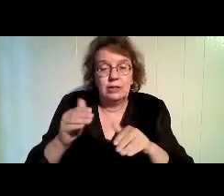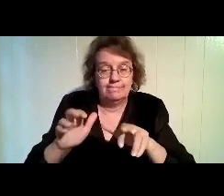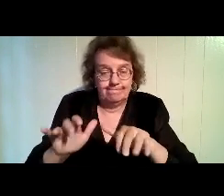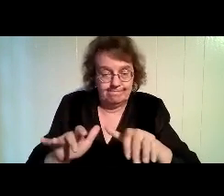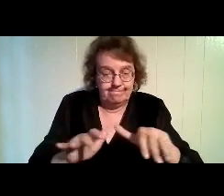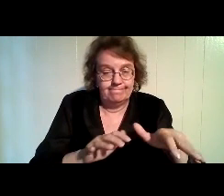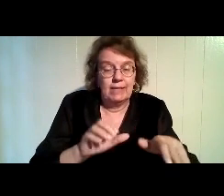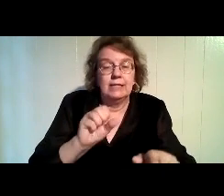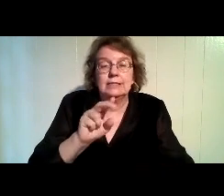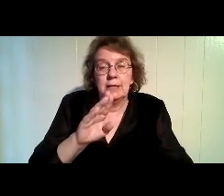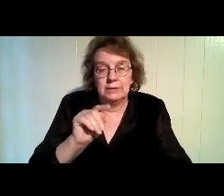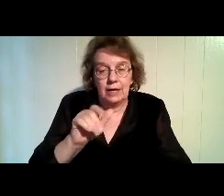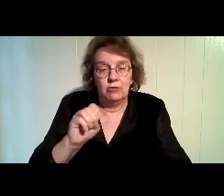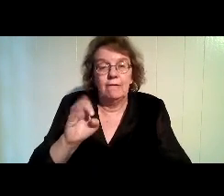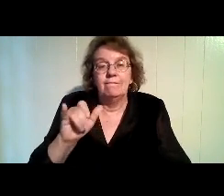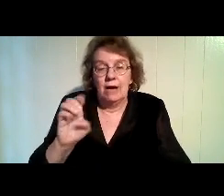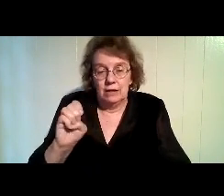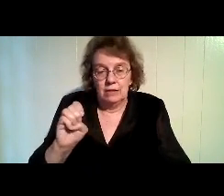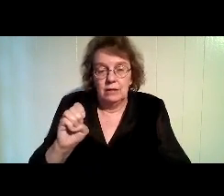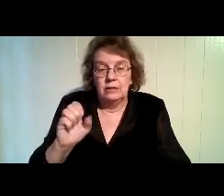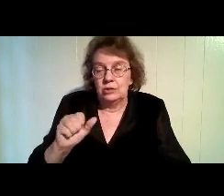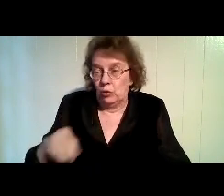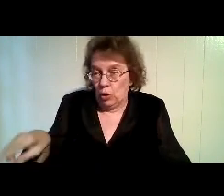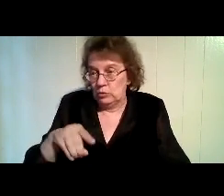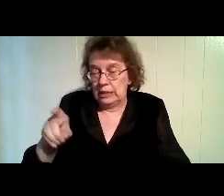file, so those who need the captions will have them